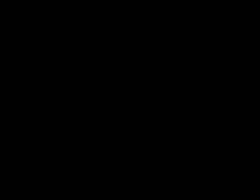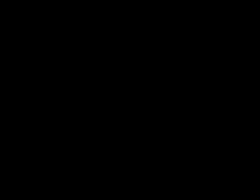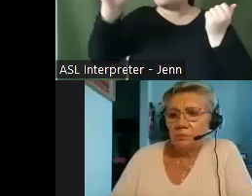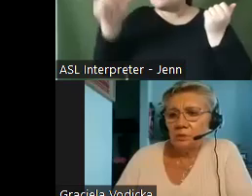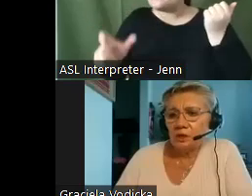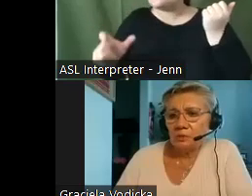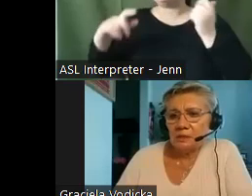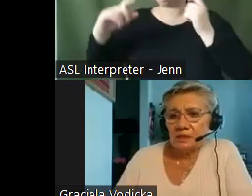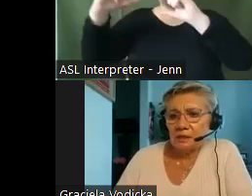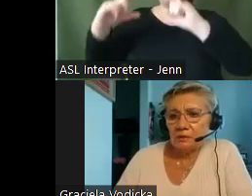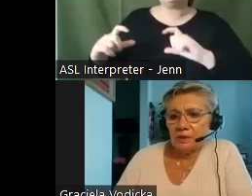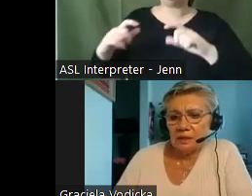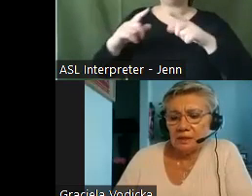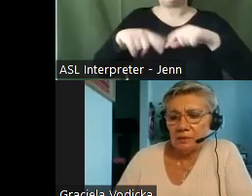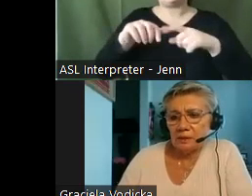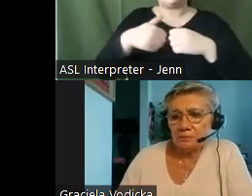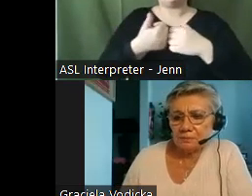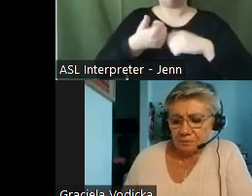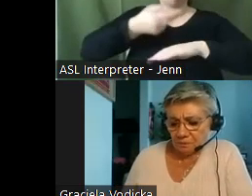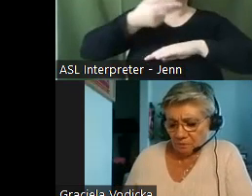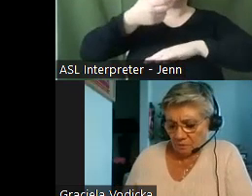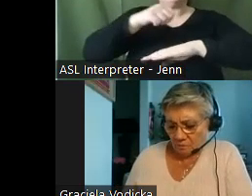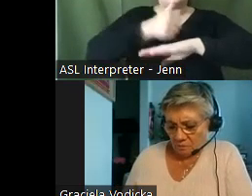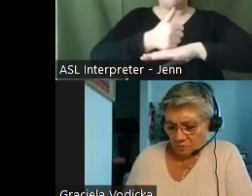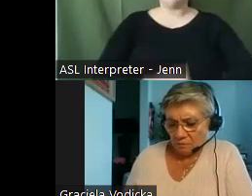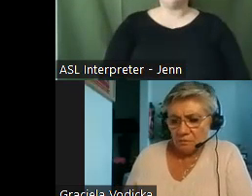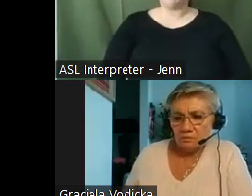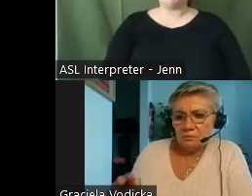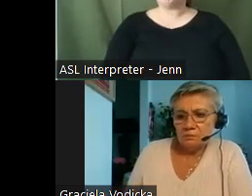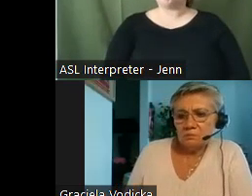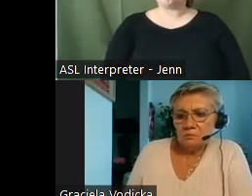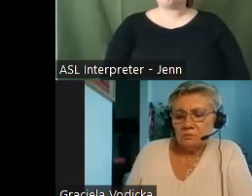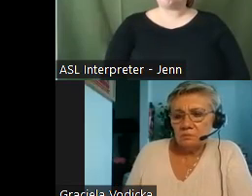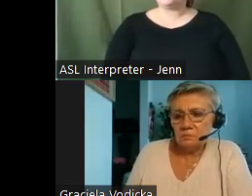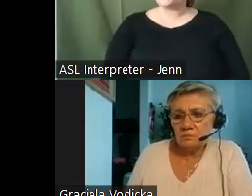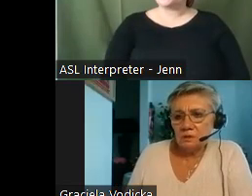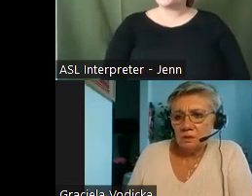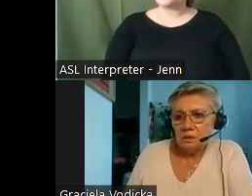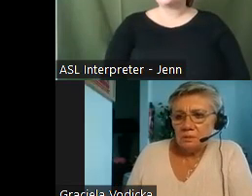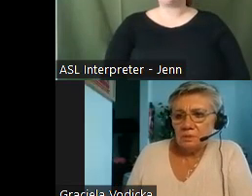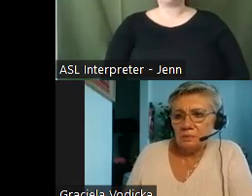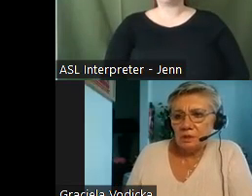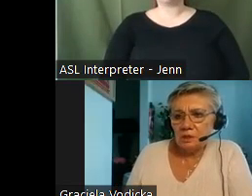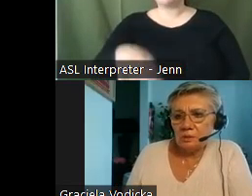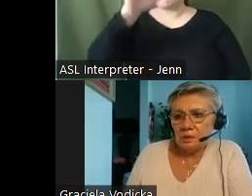Recording - alright so welcome everyone. Thank you so much for your patience